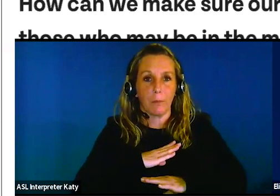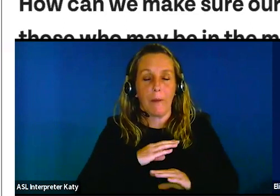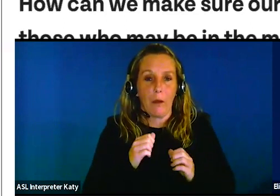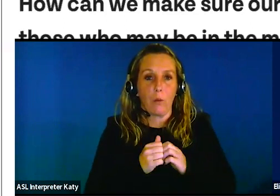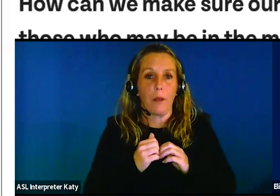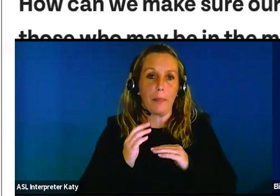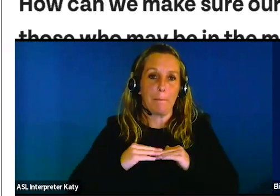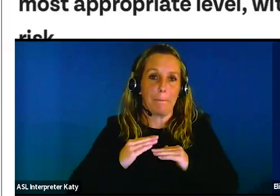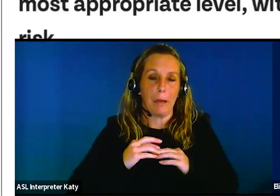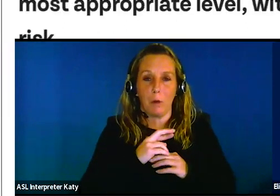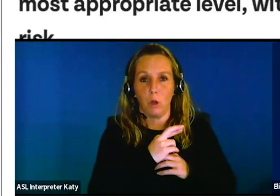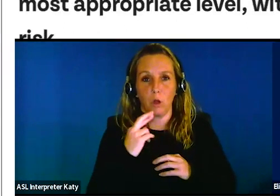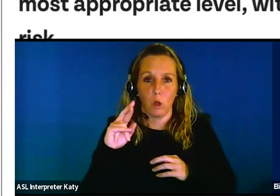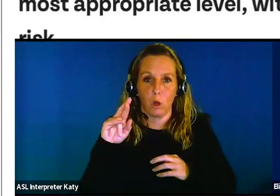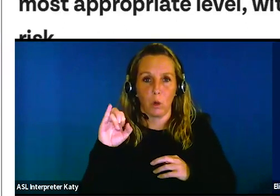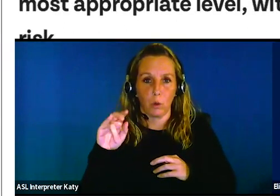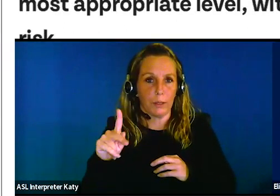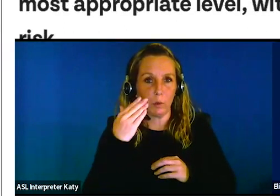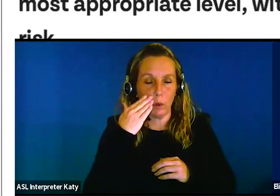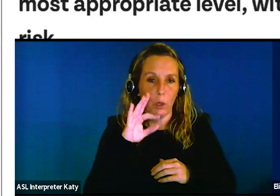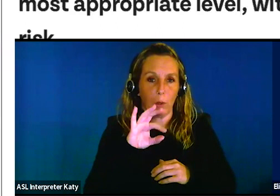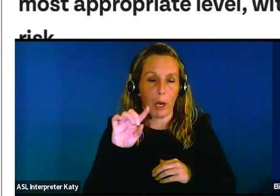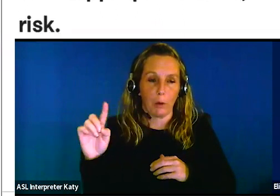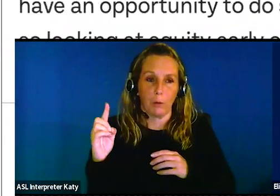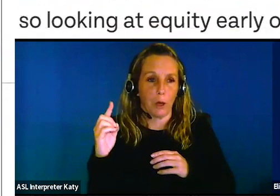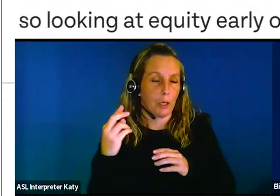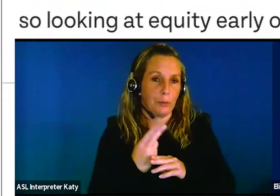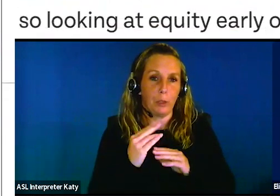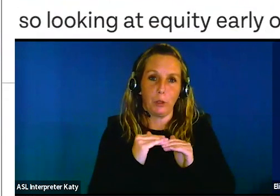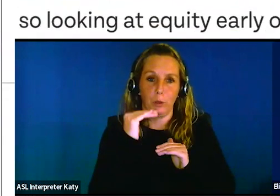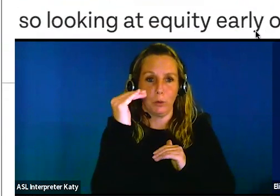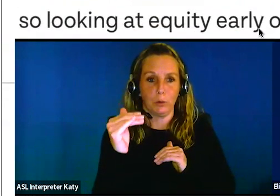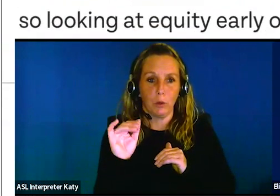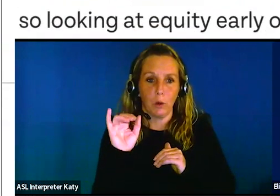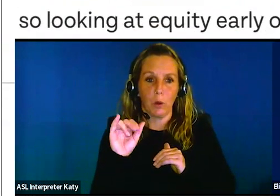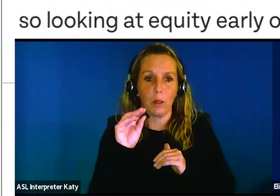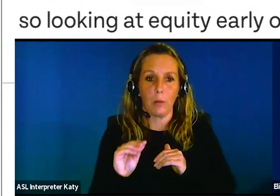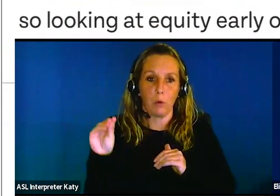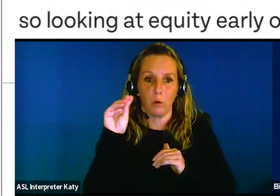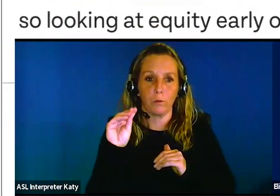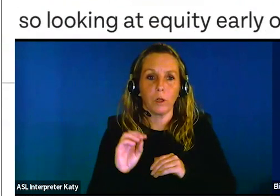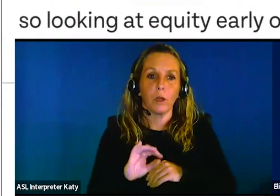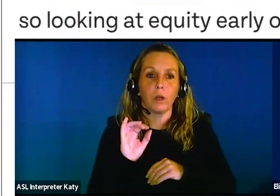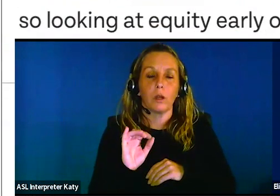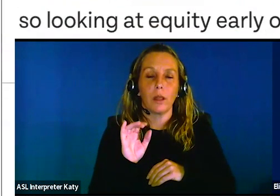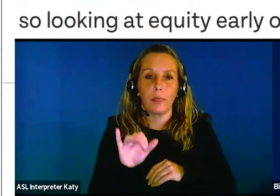We know 911 has been ever utilized well when not moved and that we have the opportunity to do something differently.